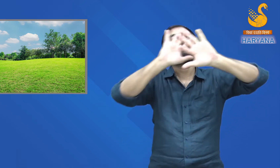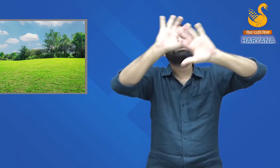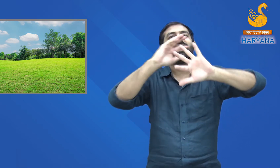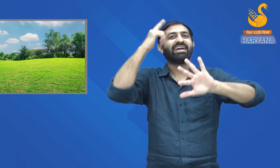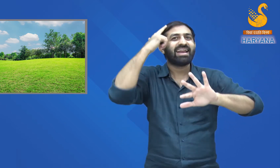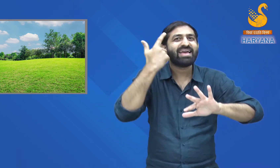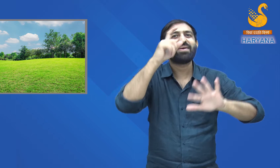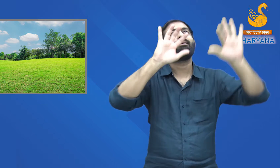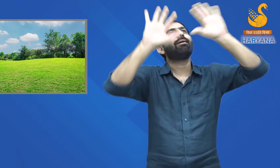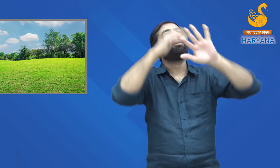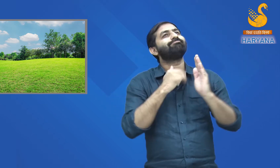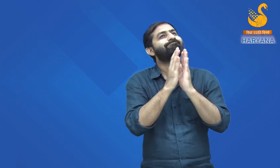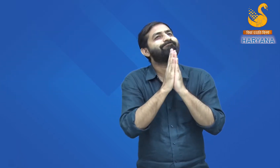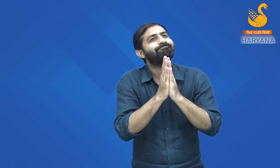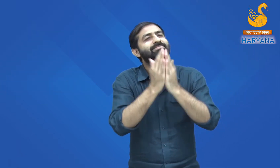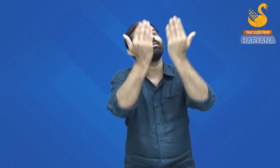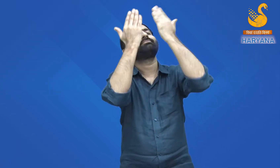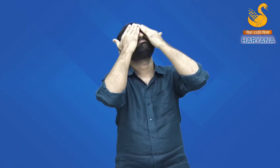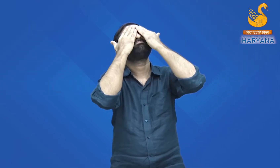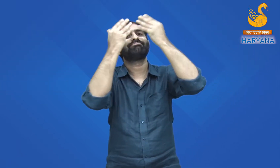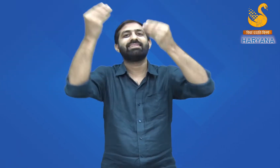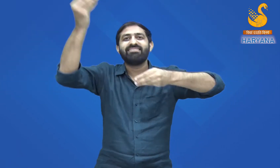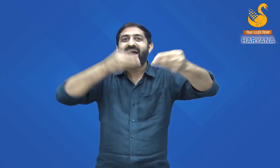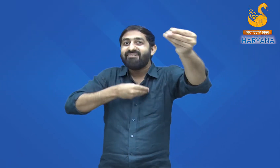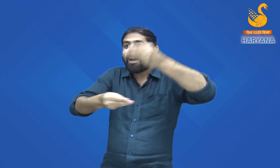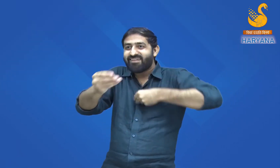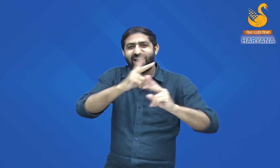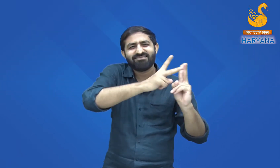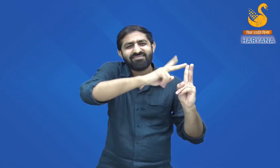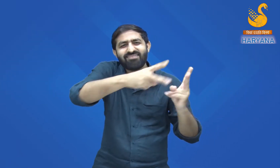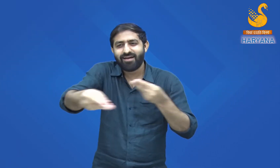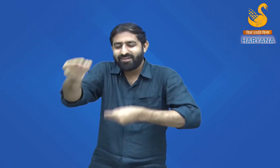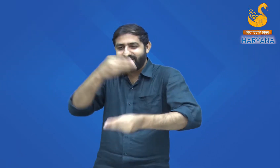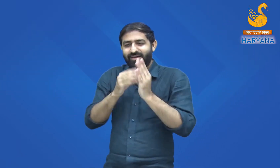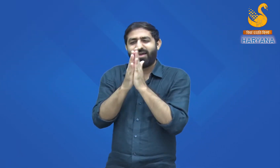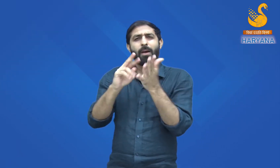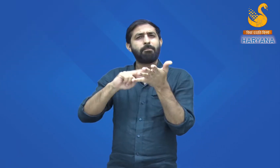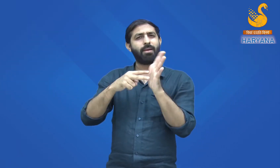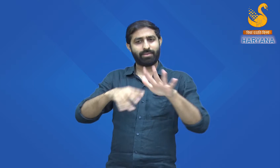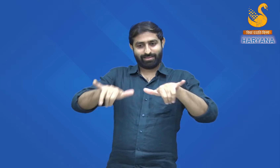we worship the sky gods and ask for blessings likewise different natural resources are worshiped here.